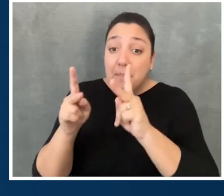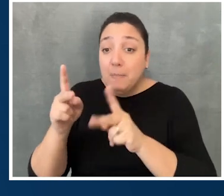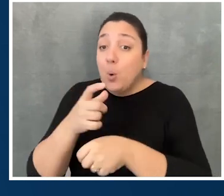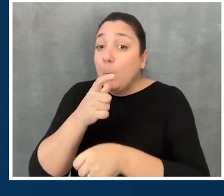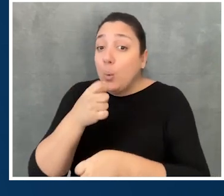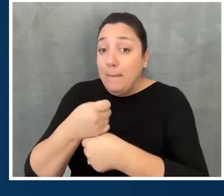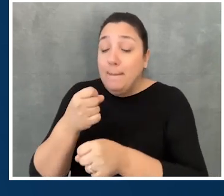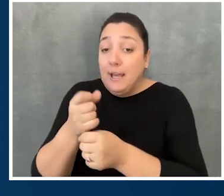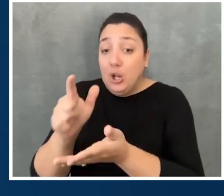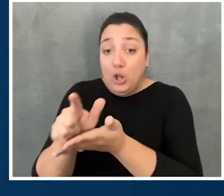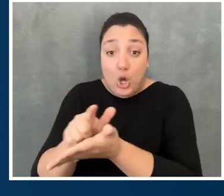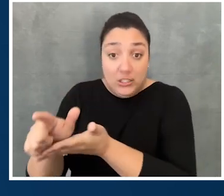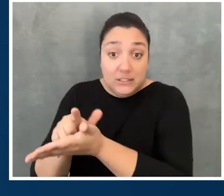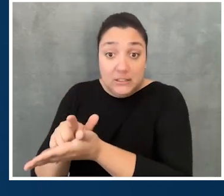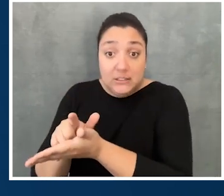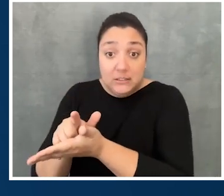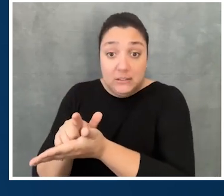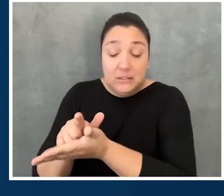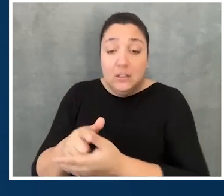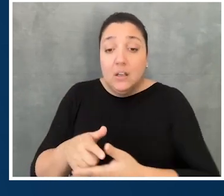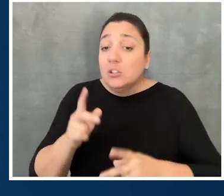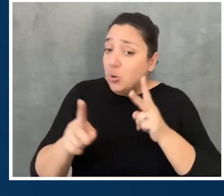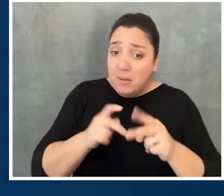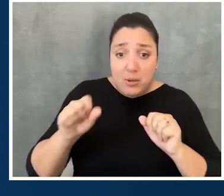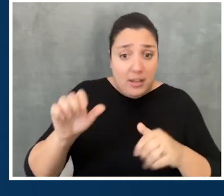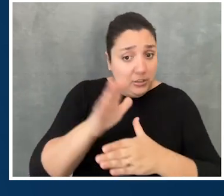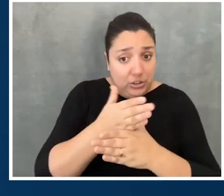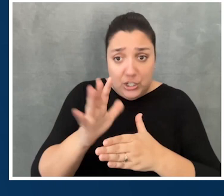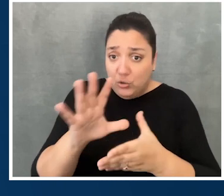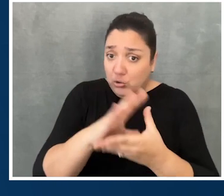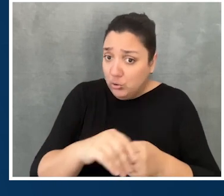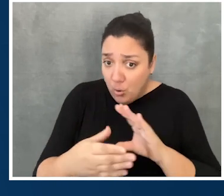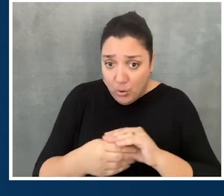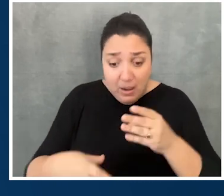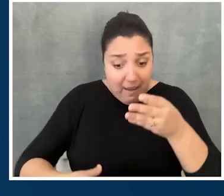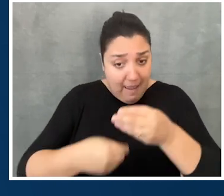And people are welcome to share their story and attach their name to it